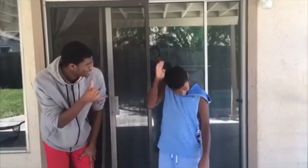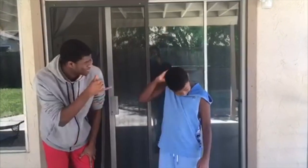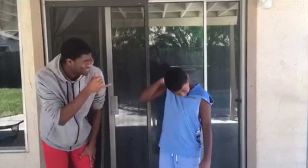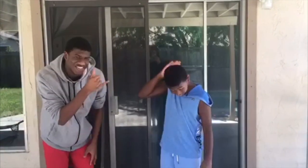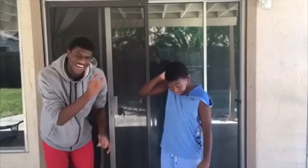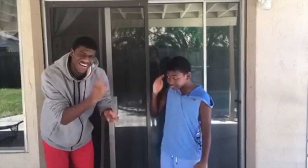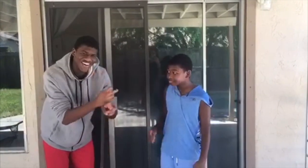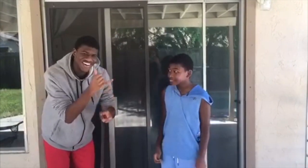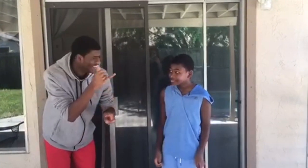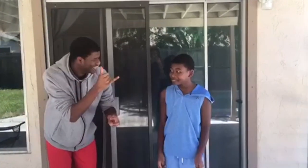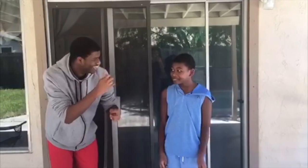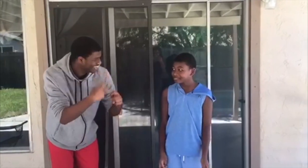Wow, that is very tough.